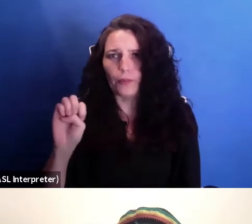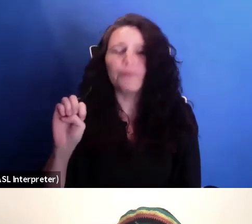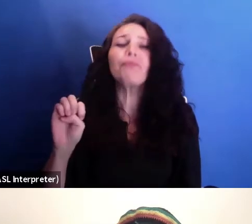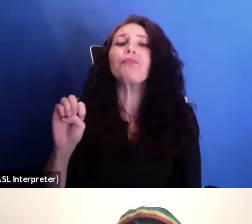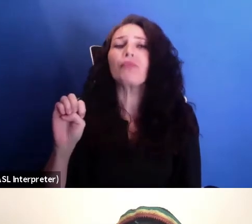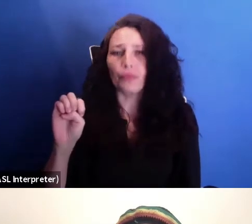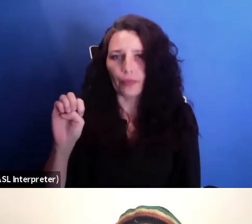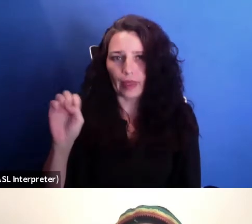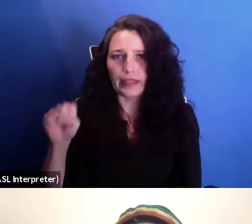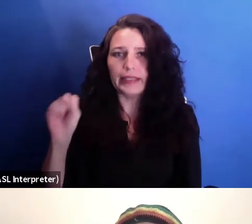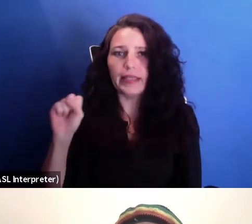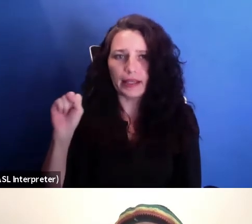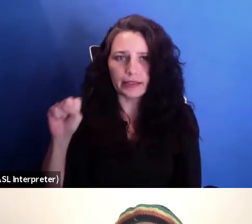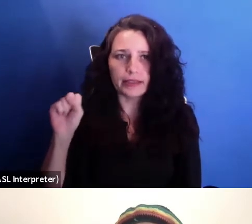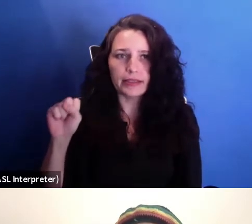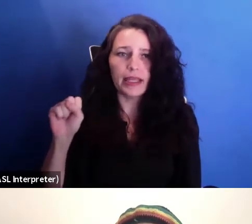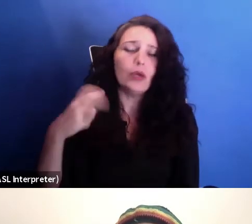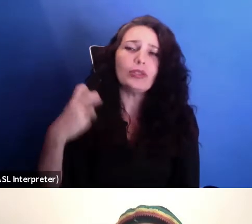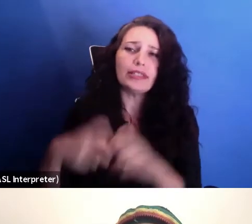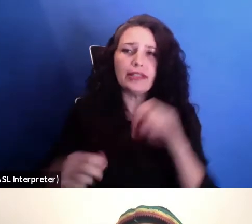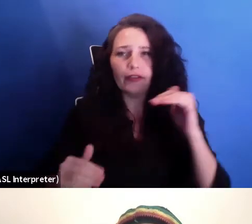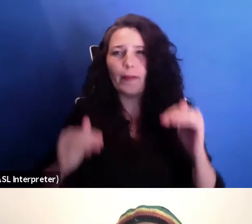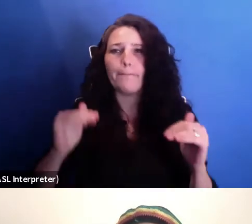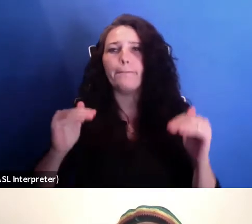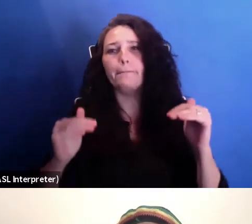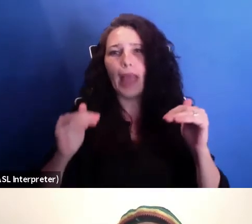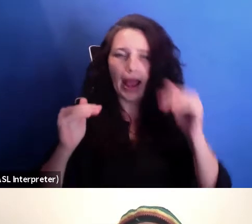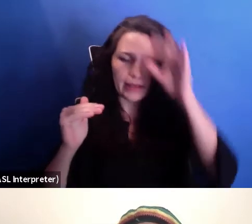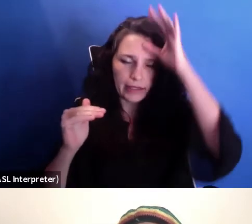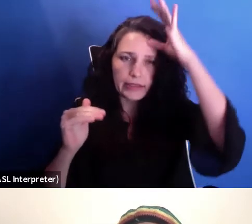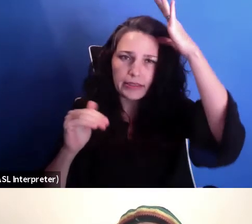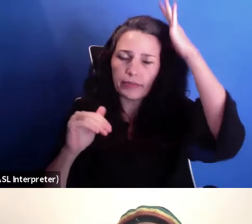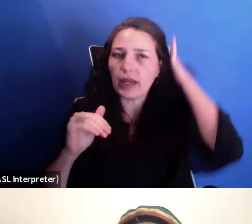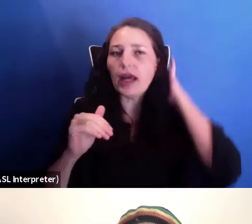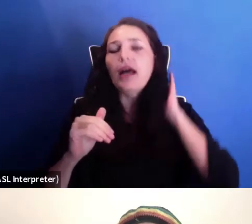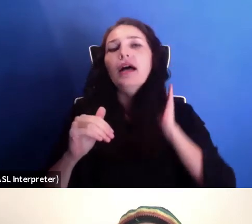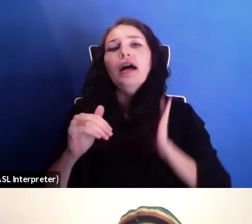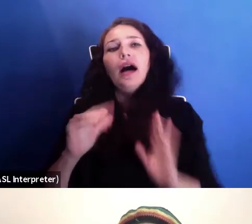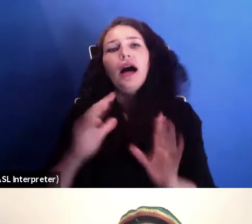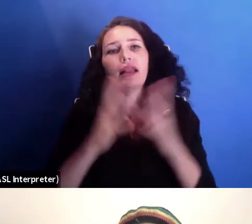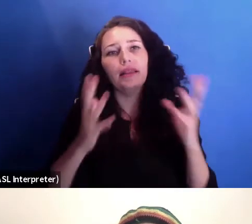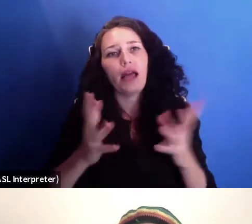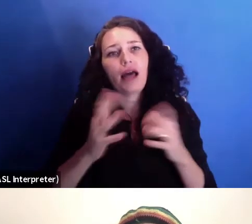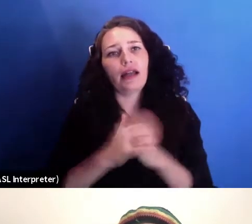it was a difficult balance to find, I think a lot of the kind of shaping of the story involved,